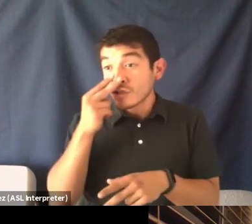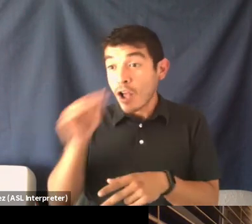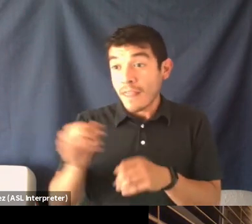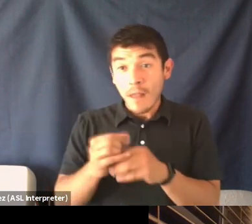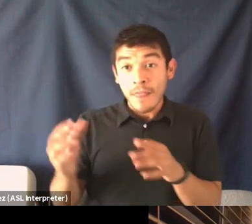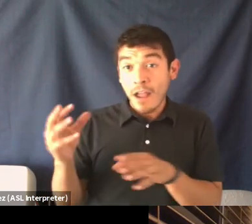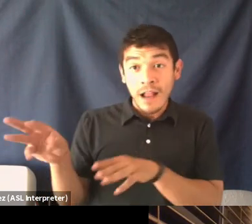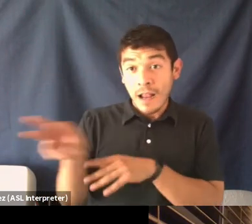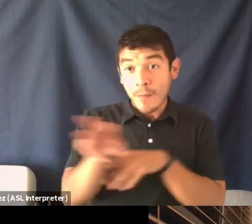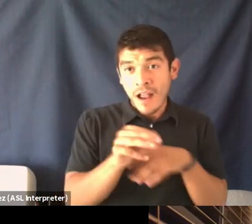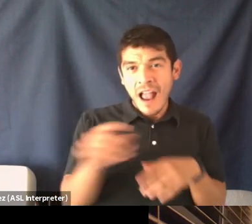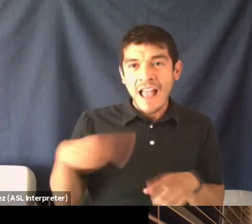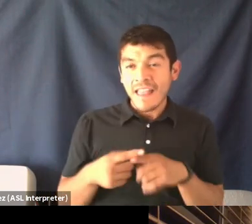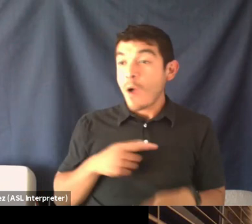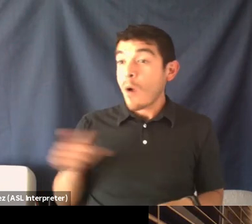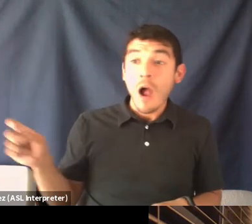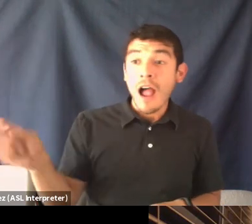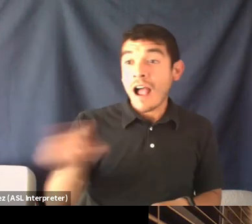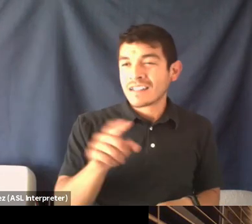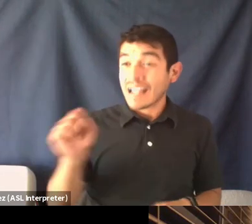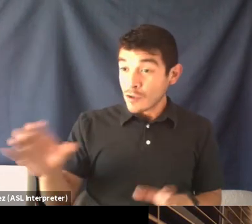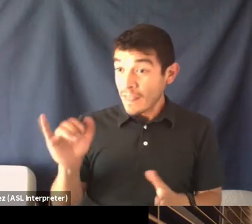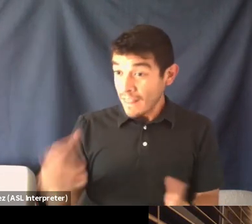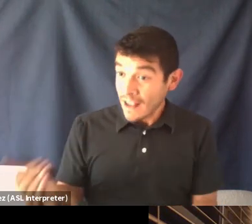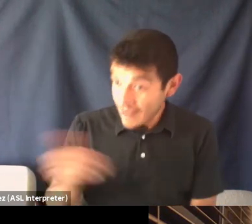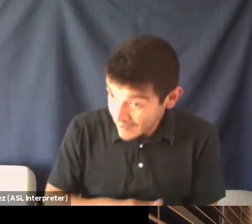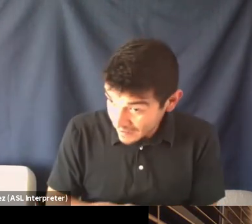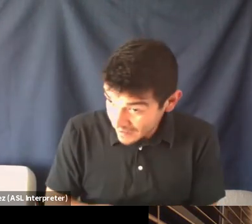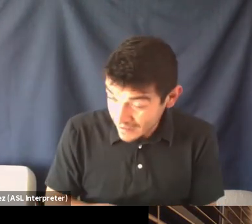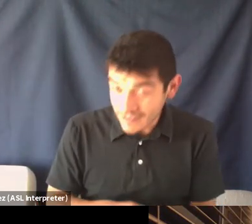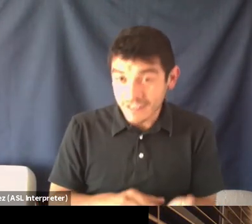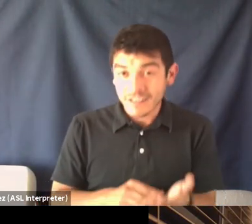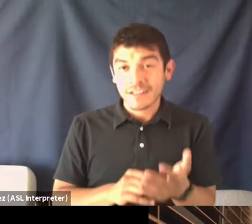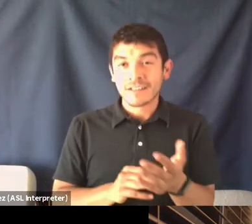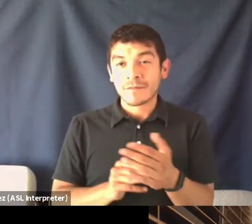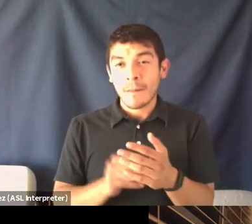And I would then go and reapproach those people and say, "Hey, can we do exactly what you normally would do,